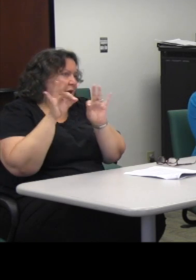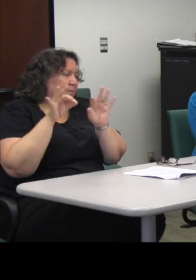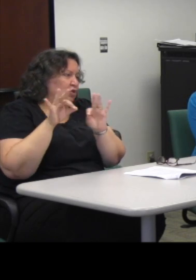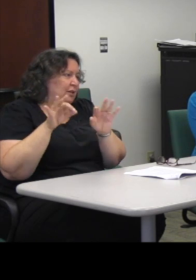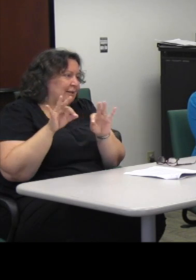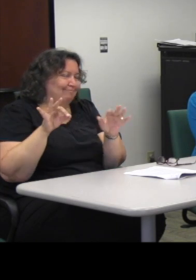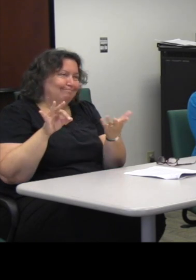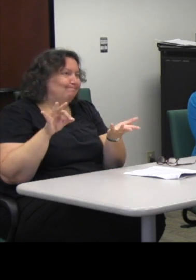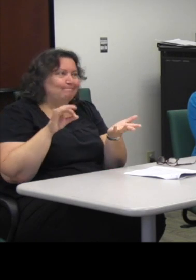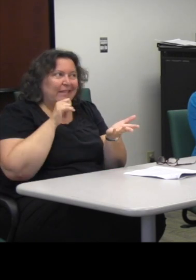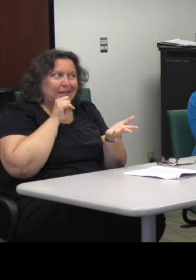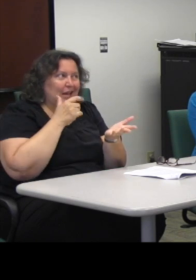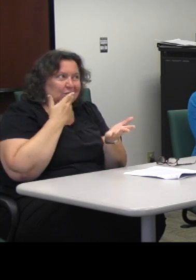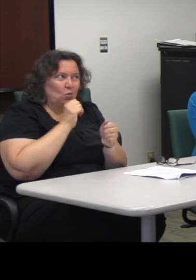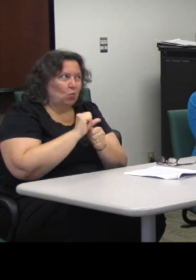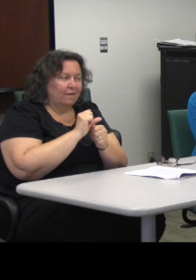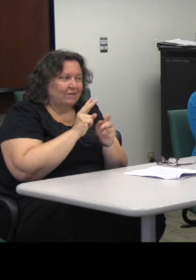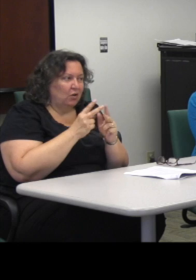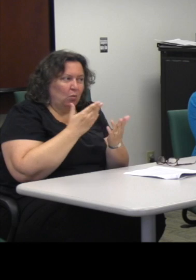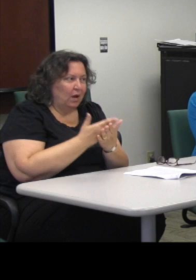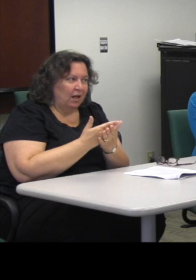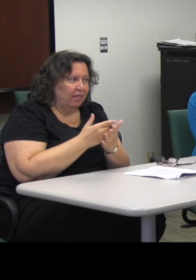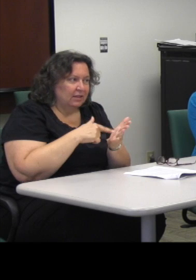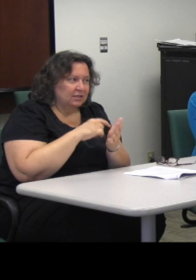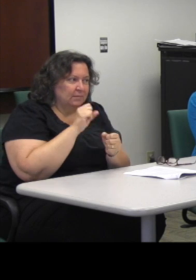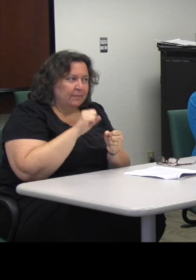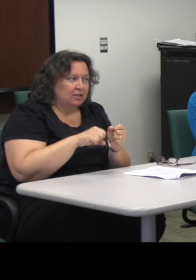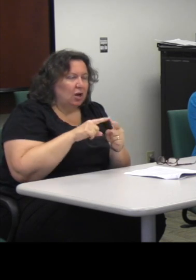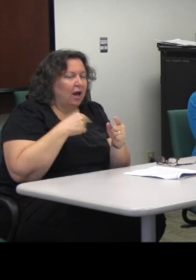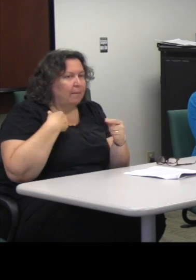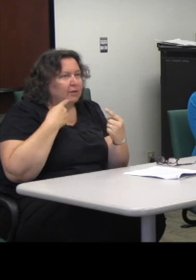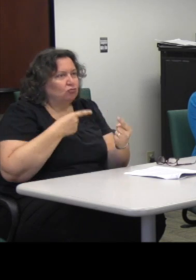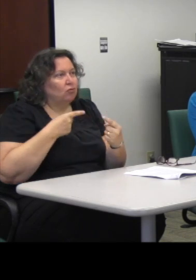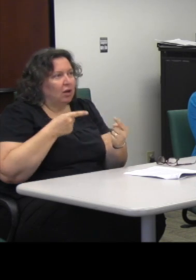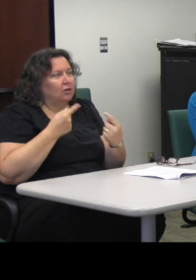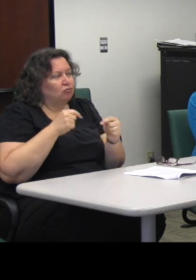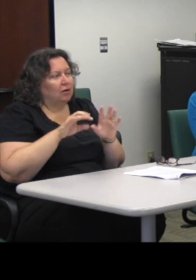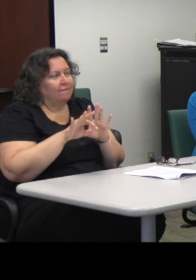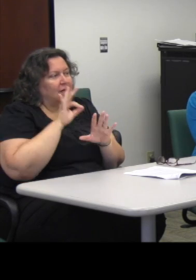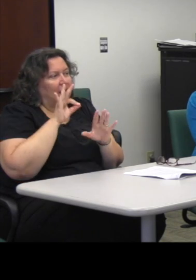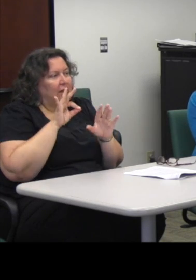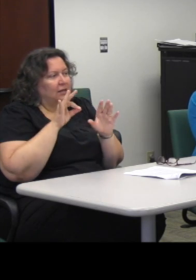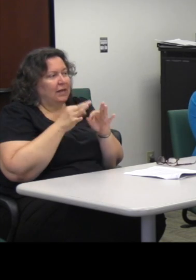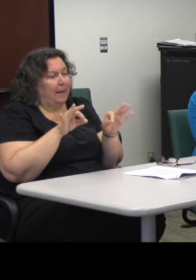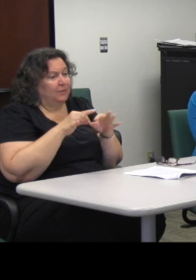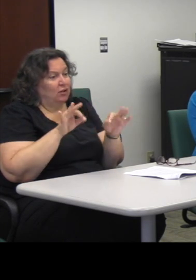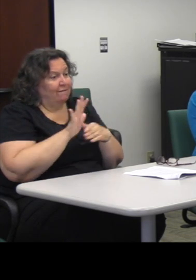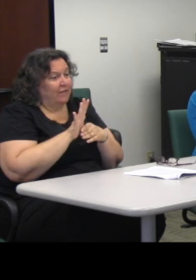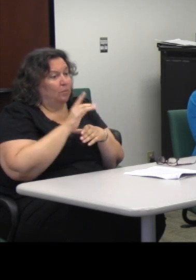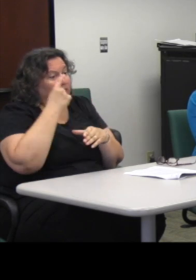That hasn't worked very well. So, I've been struggling, really, to find captioned films for current events.